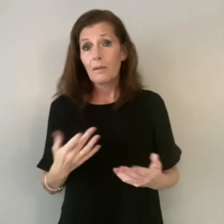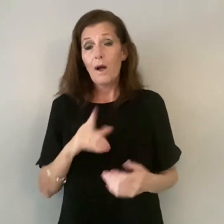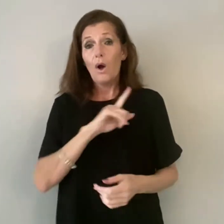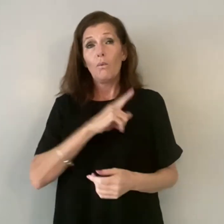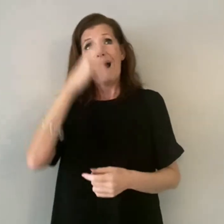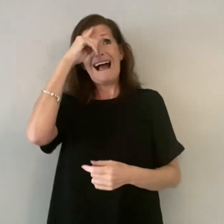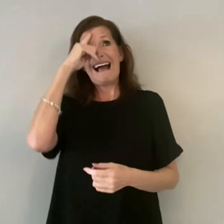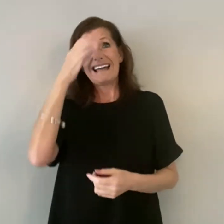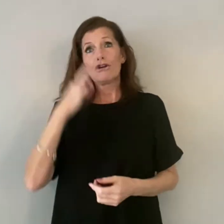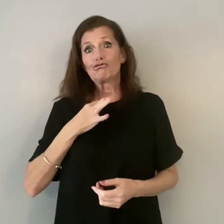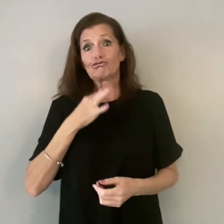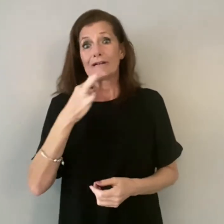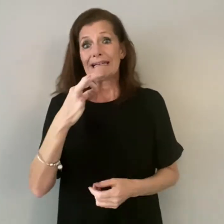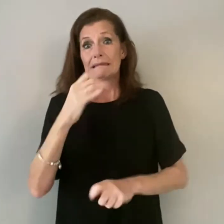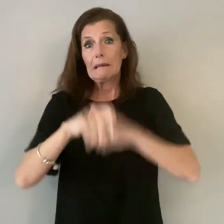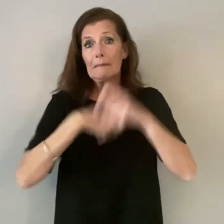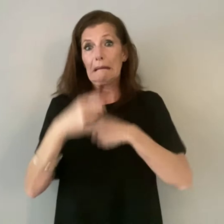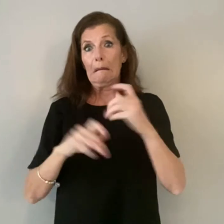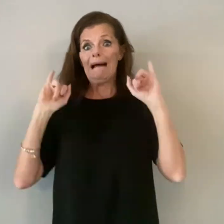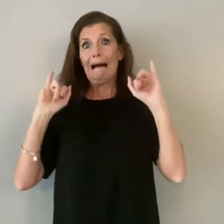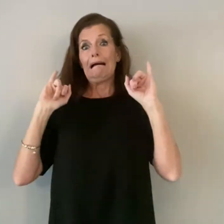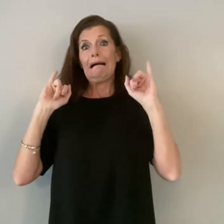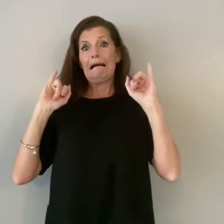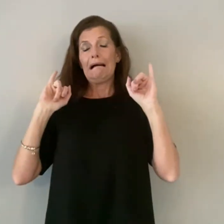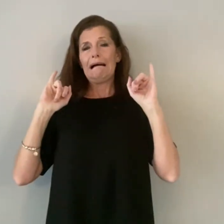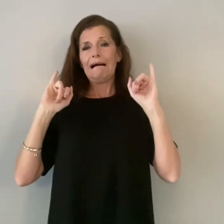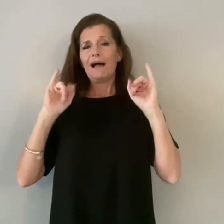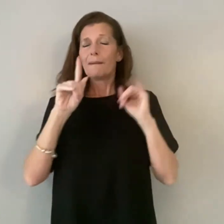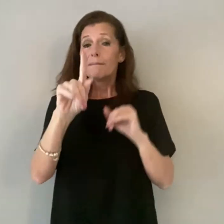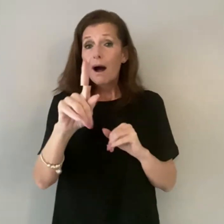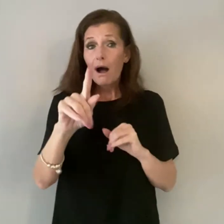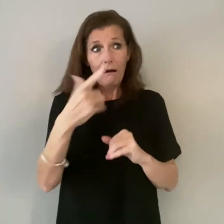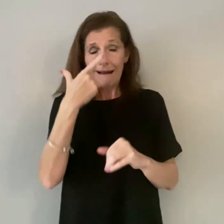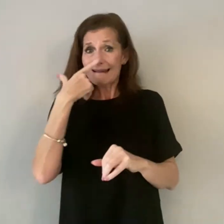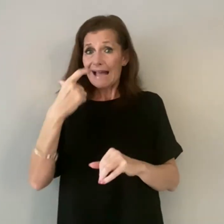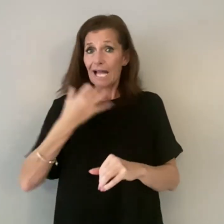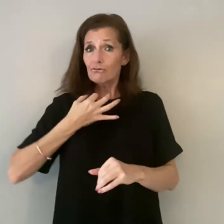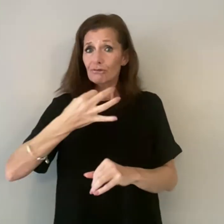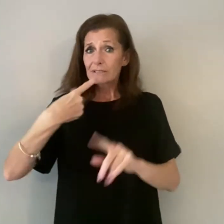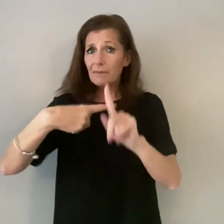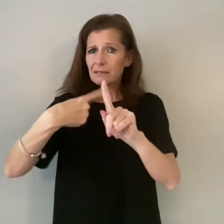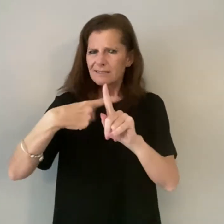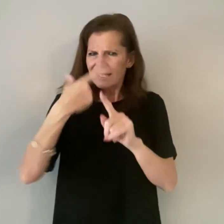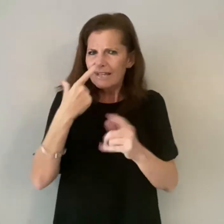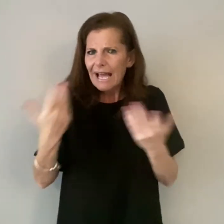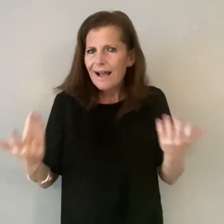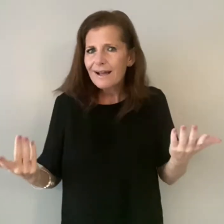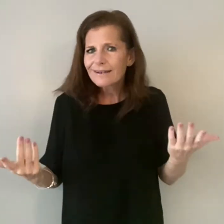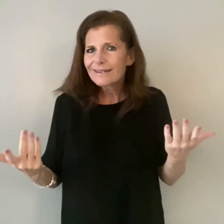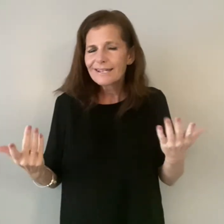because most people think of the word risk and think of it negatively. Of course, actually it can be a positive thing.